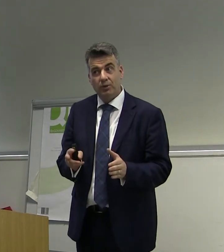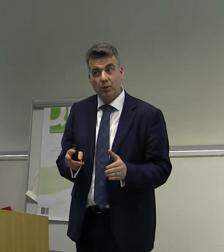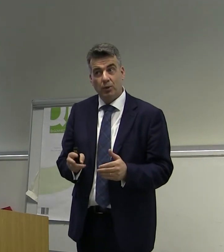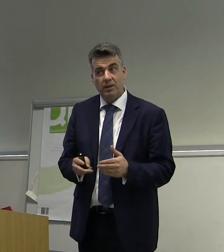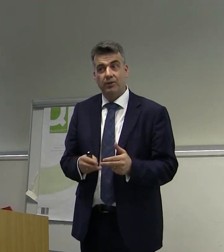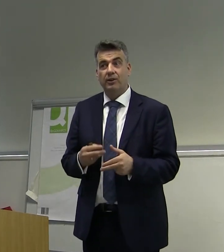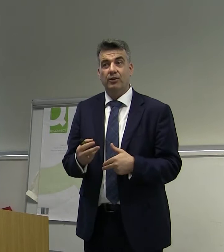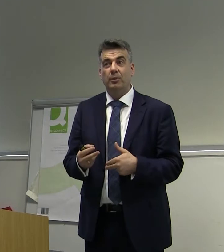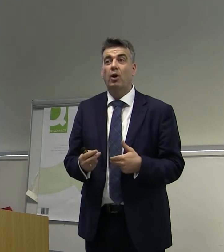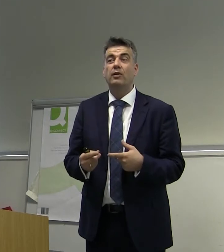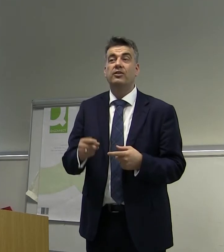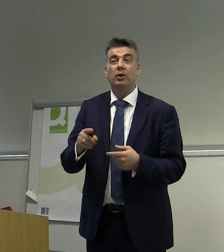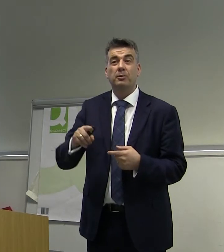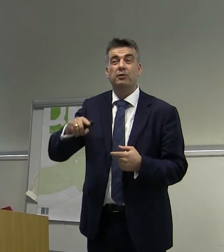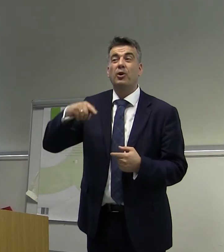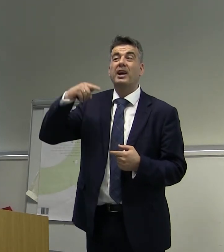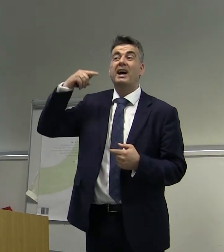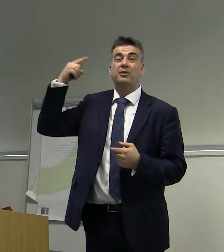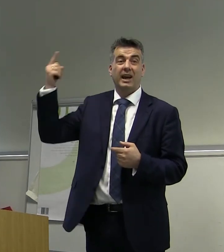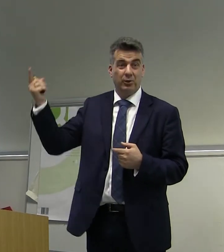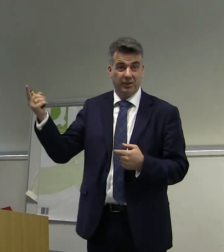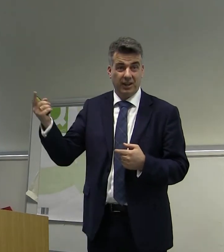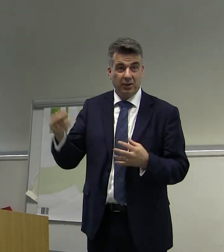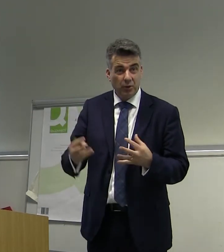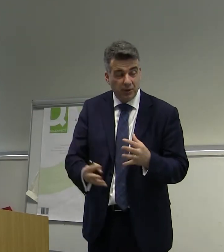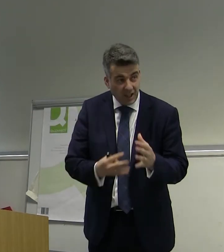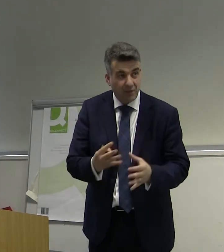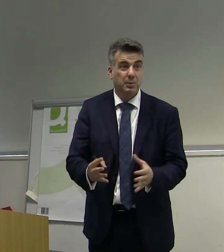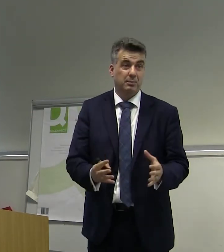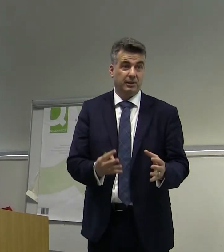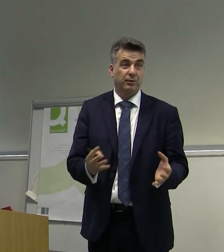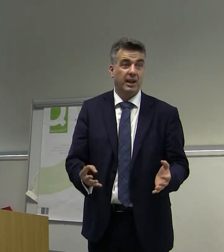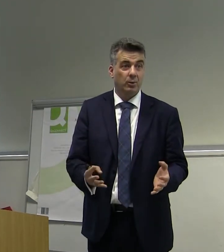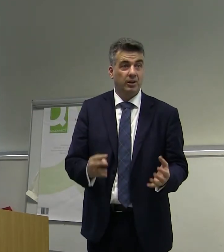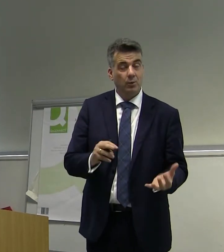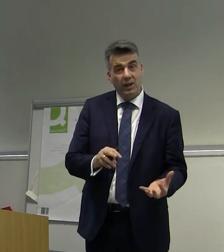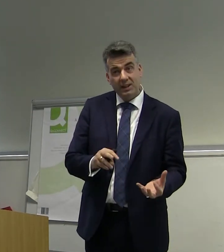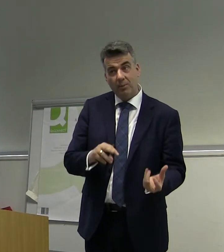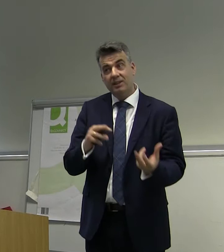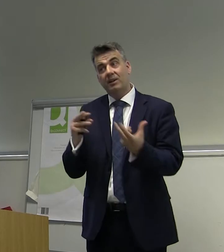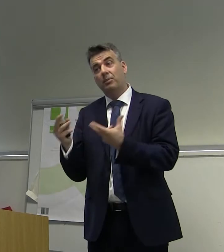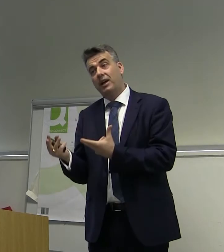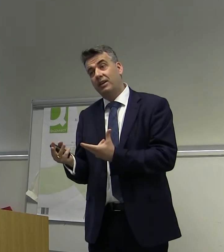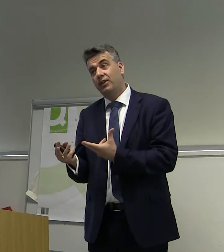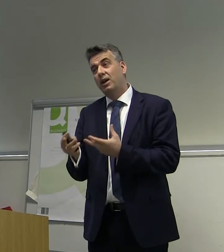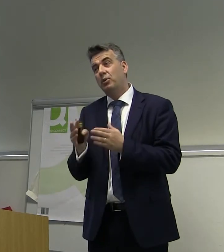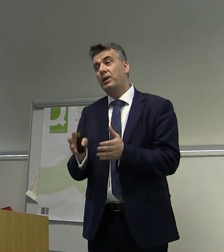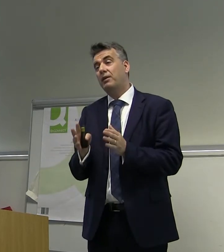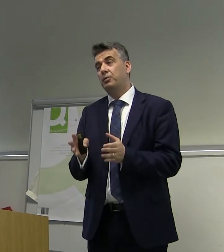doing a work on a system of over that's coming up to four and a half thousand so if you give people the framework that will come into consience what we have to